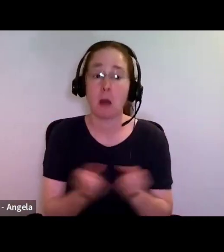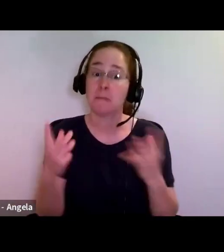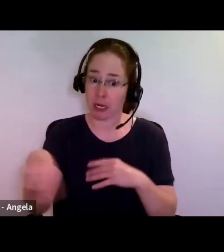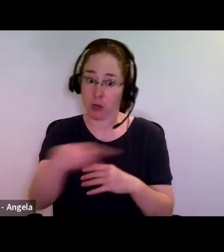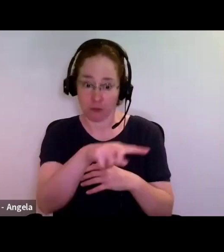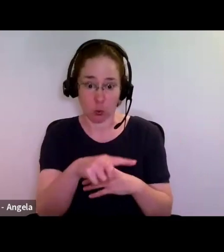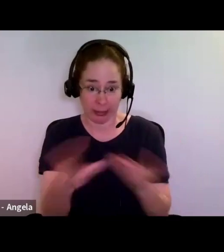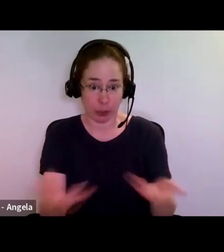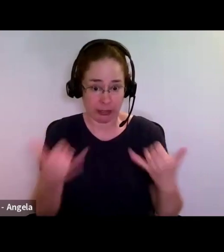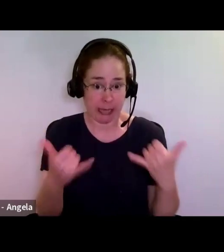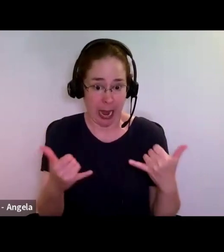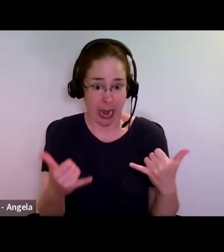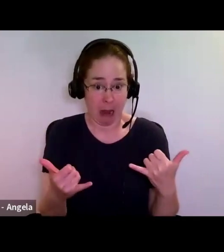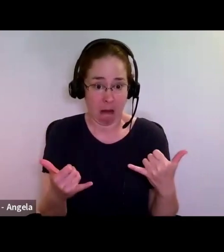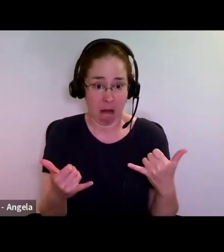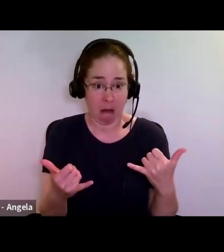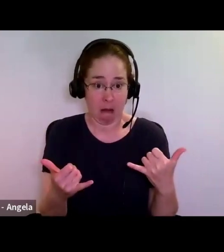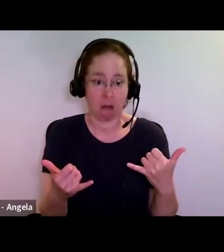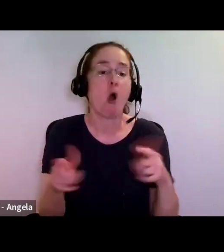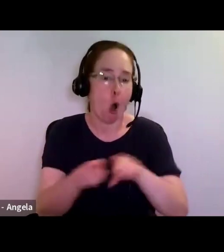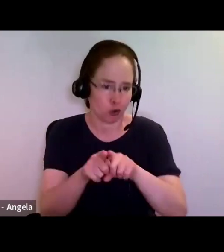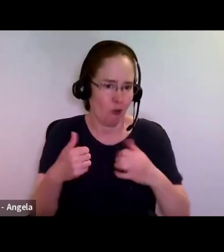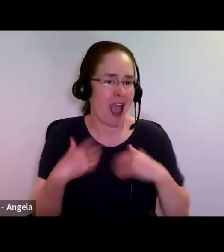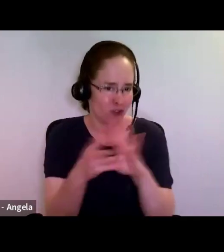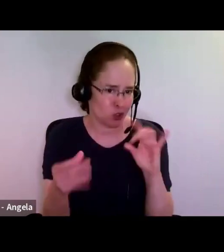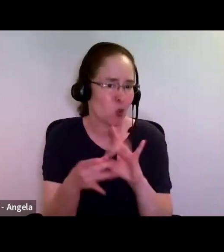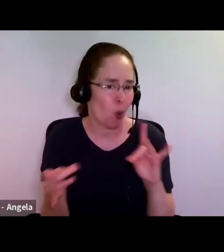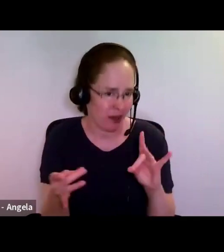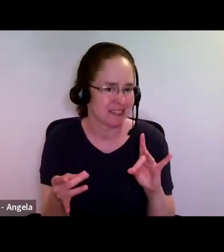today have to a story to tell, so we encourage you to share